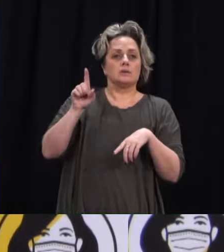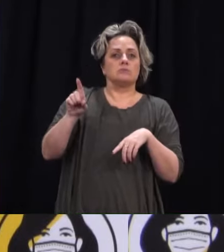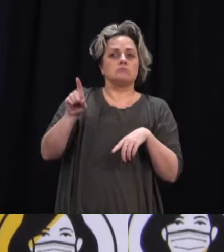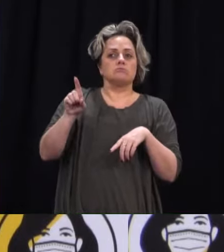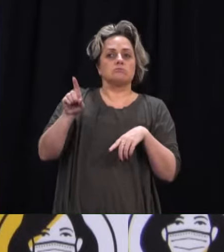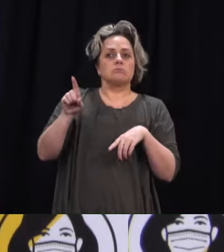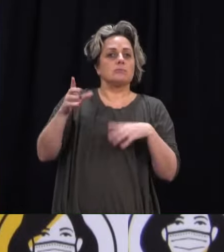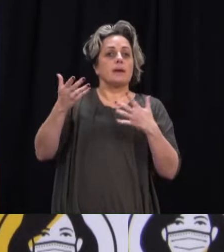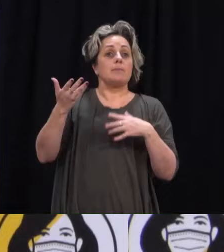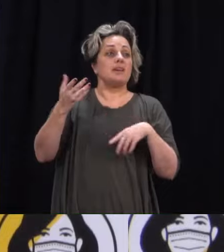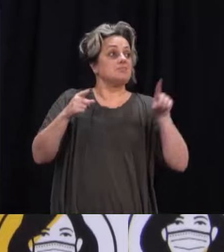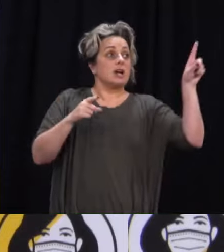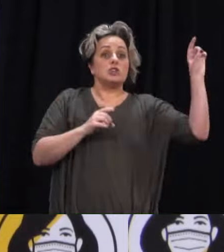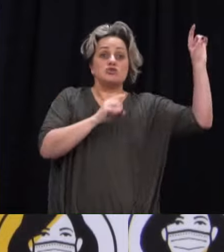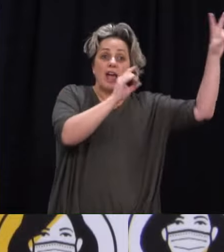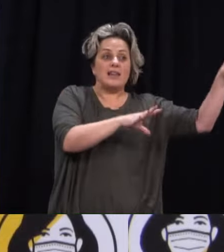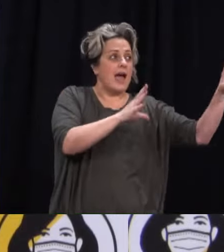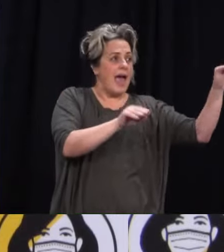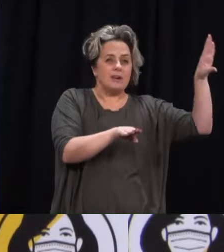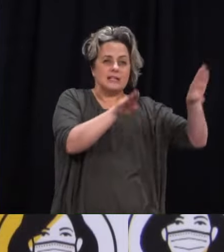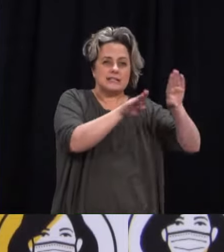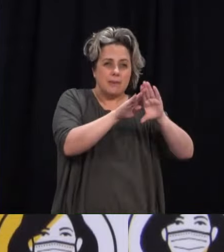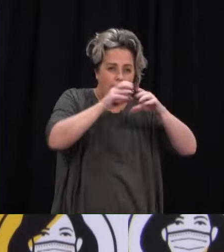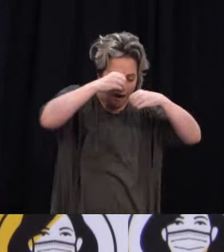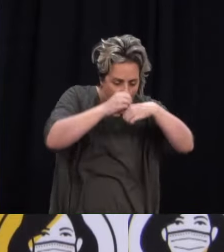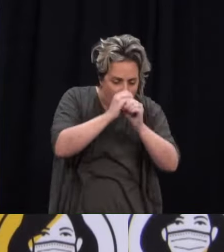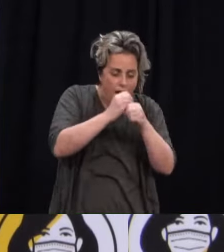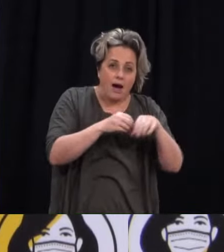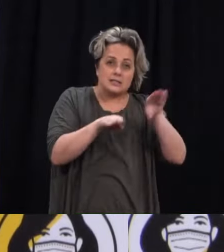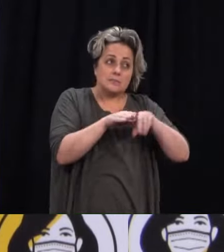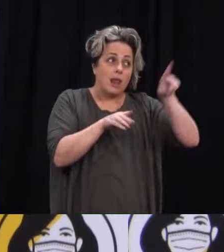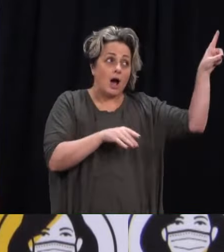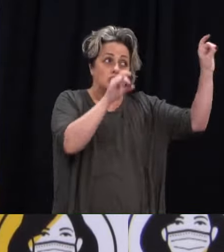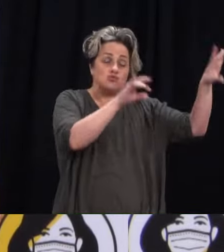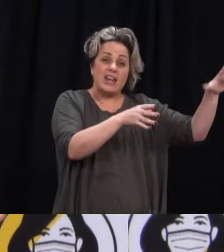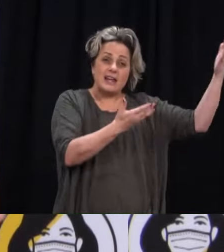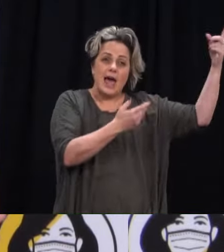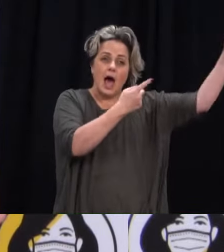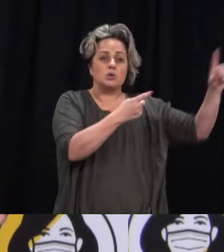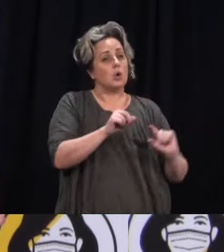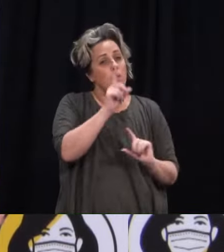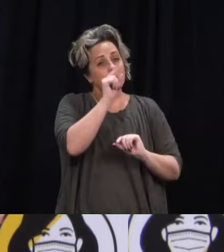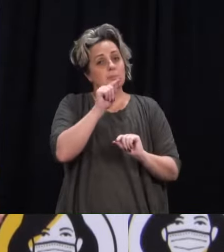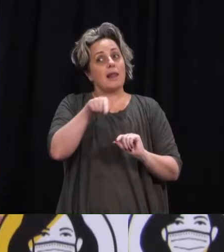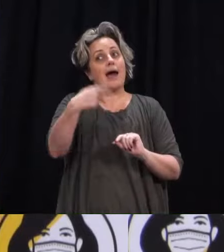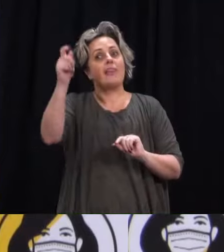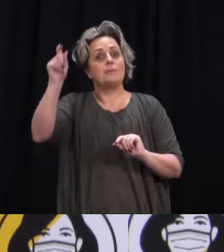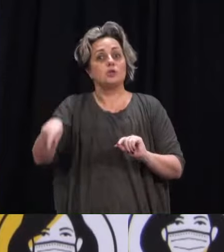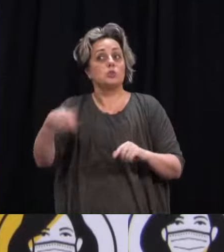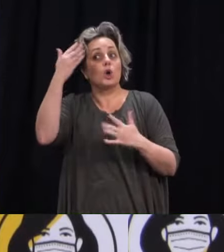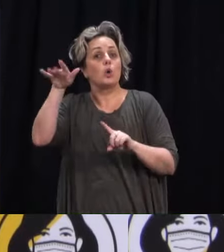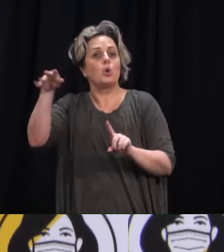who had a very similar genome sequence because there are a number of people with a similar genome sequence still back in